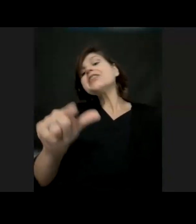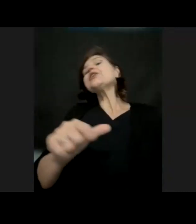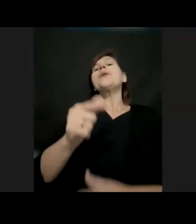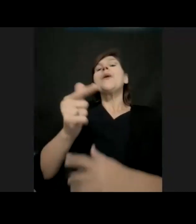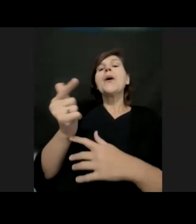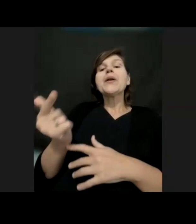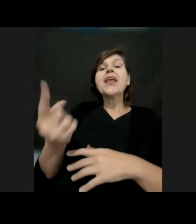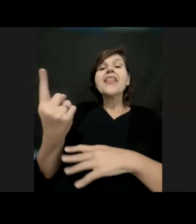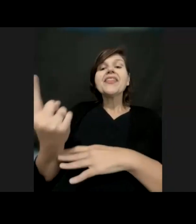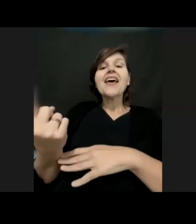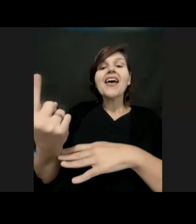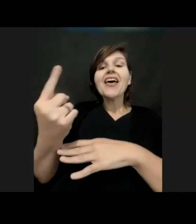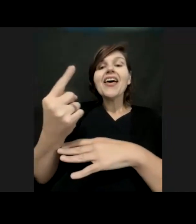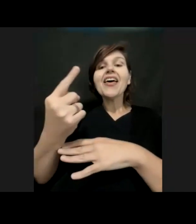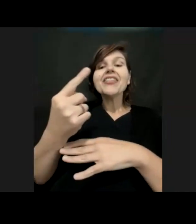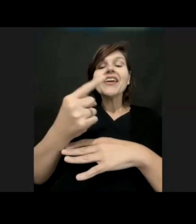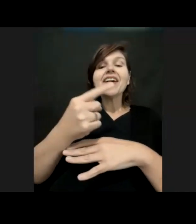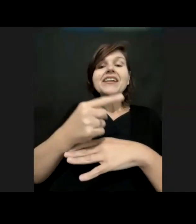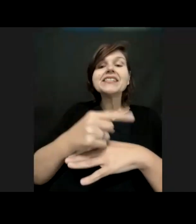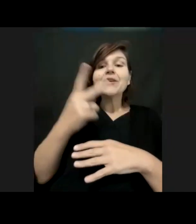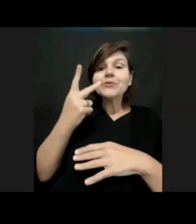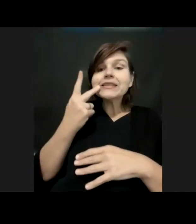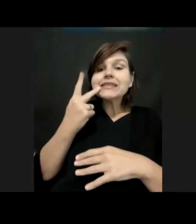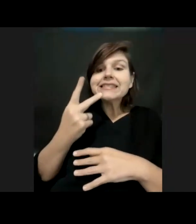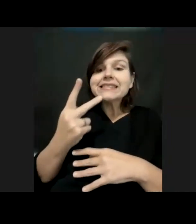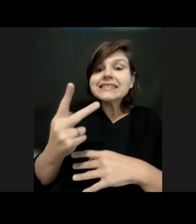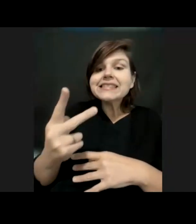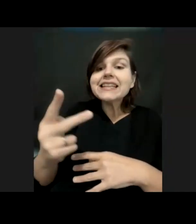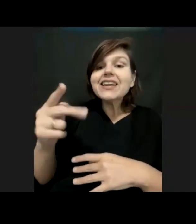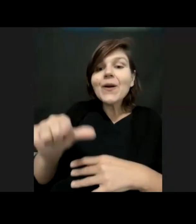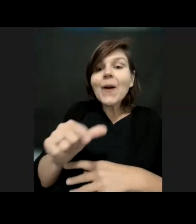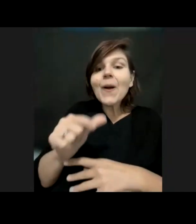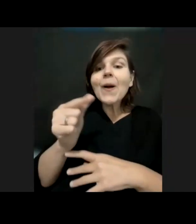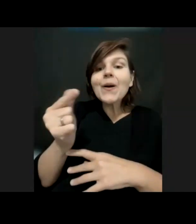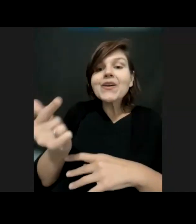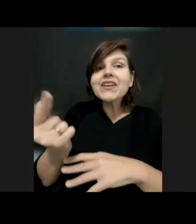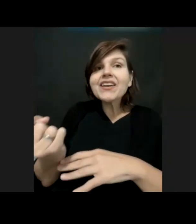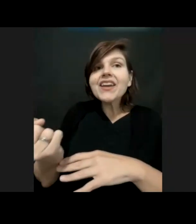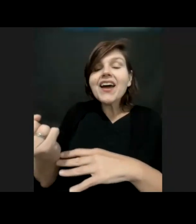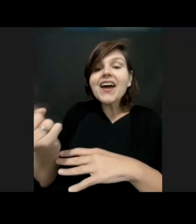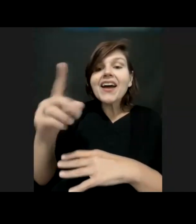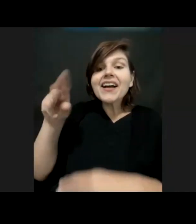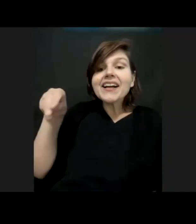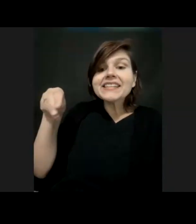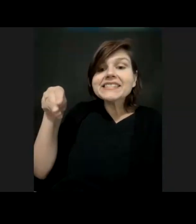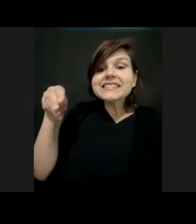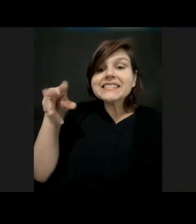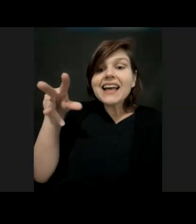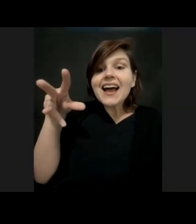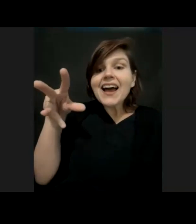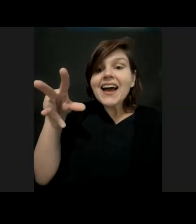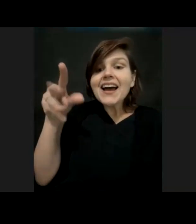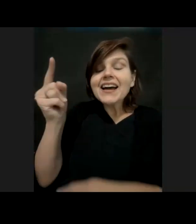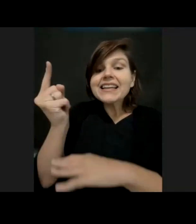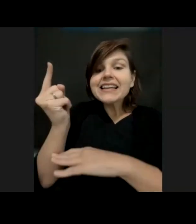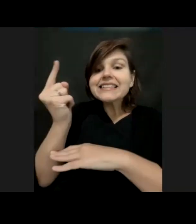We’ll see you, Little Marvin on another sunny day! ∂ ∂ Whoop-a-dee-doo.